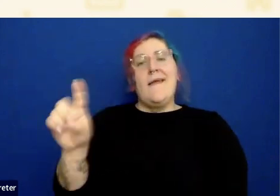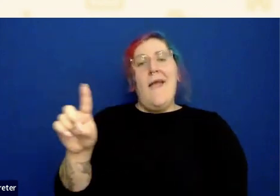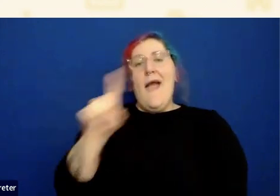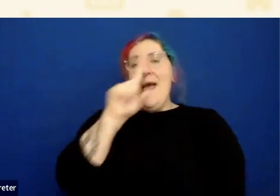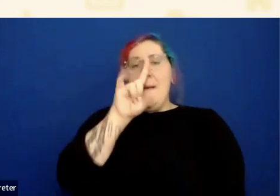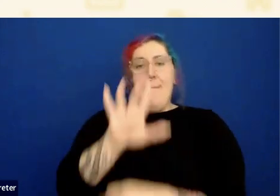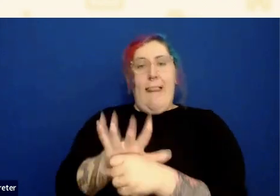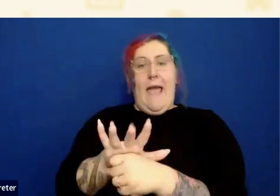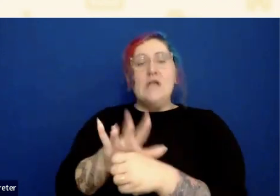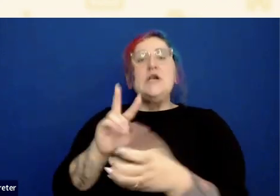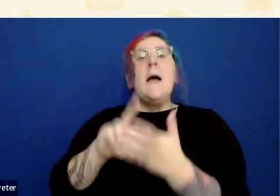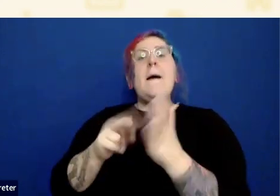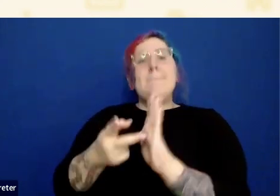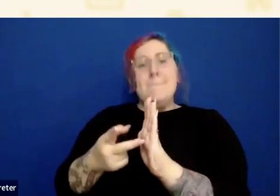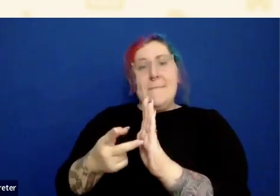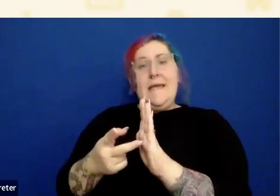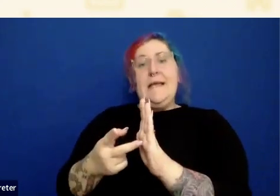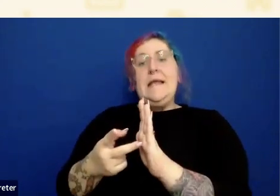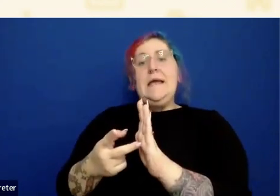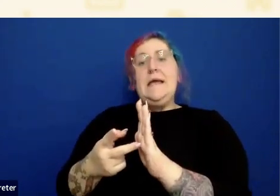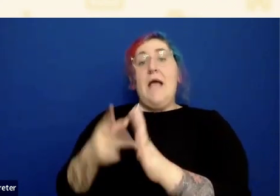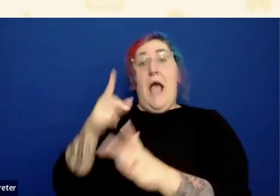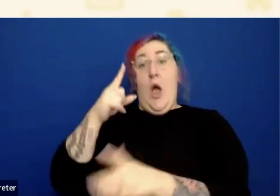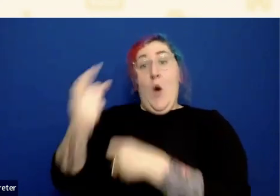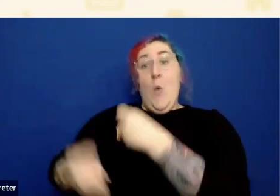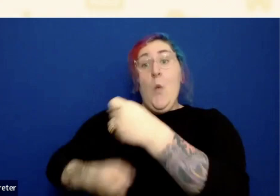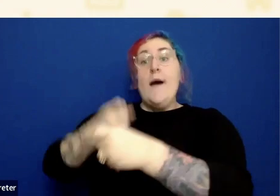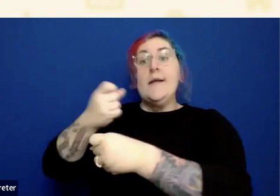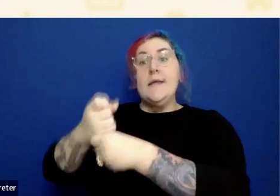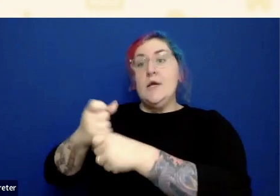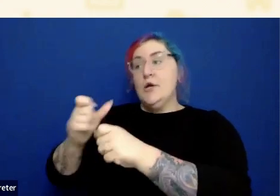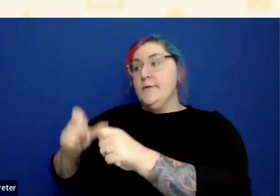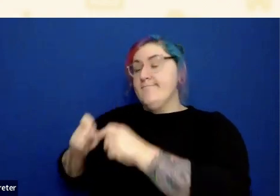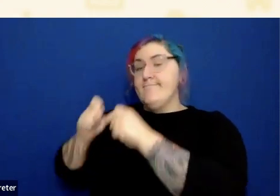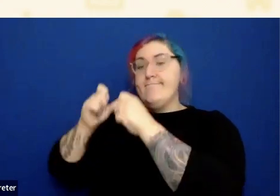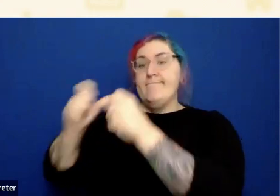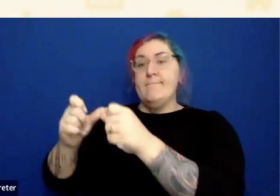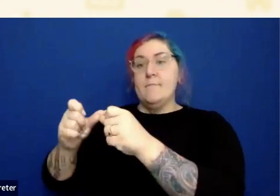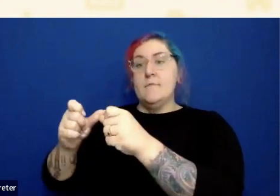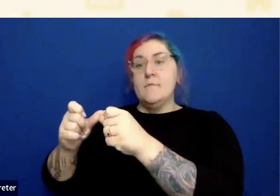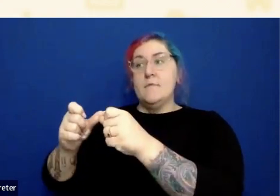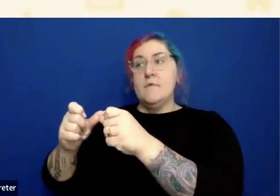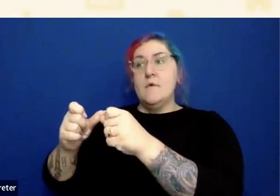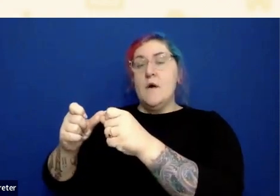to spend that year, obviously, making your framework,